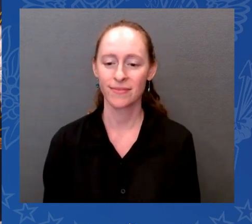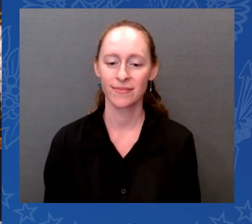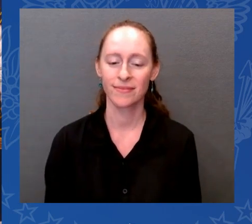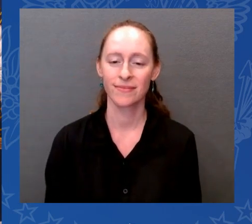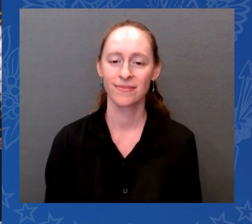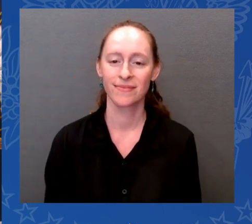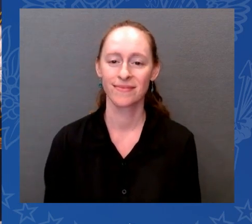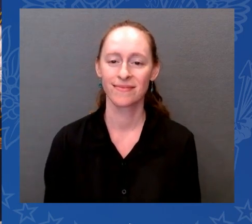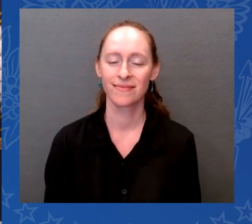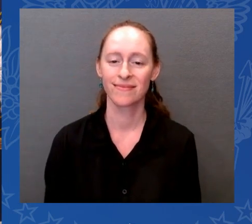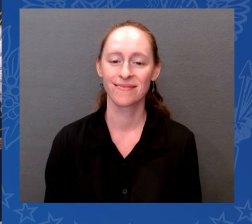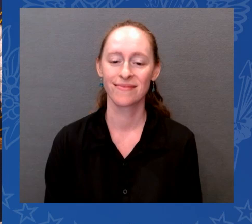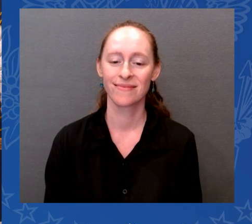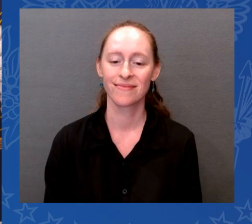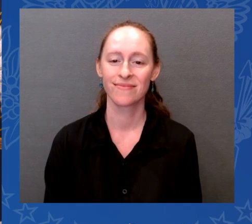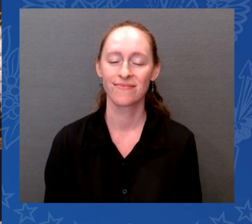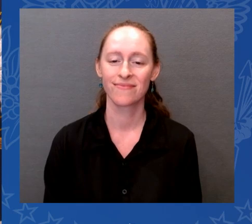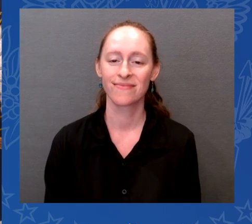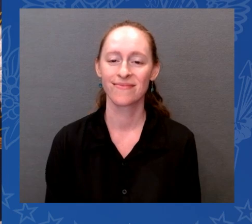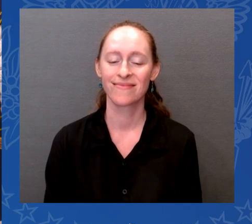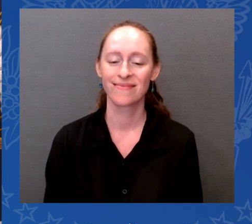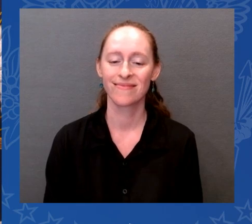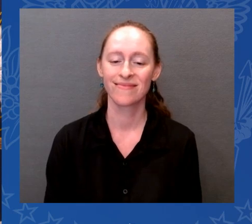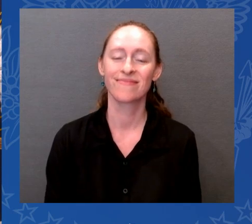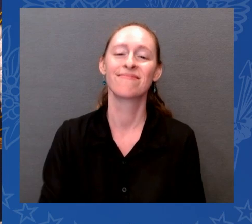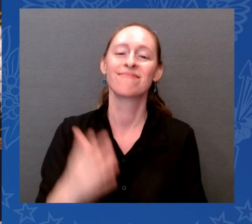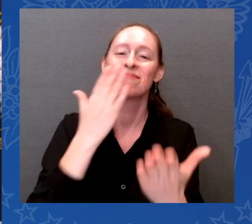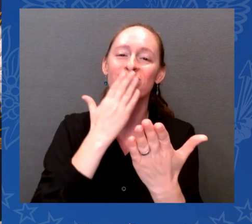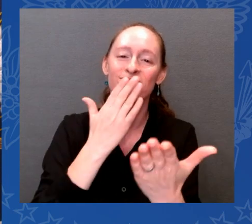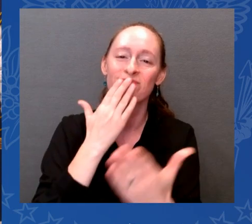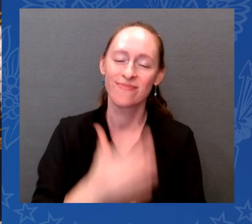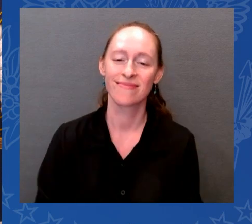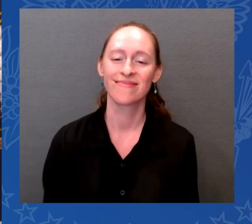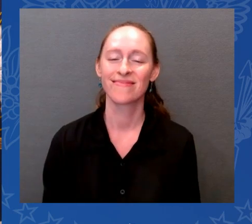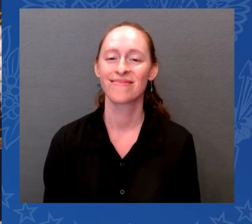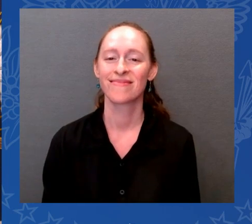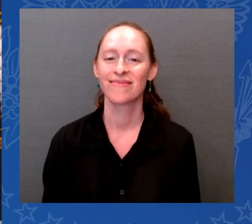And the U.S. Fire Administration is doing a great job.